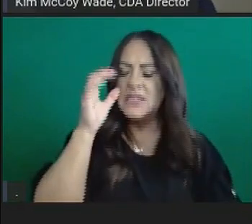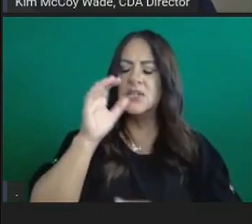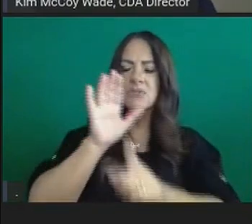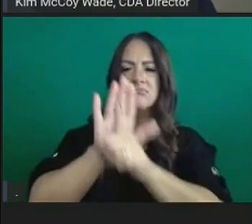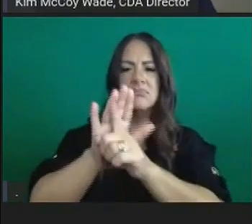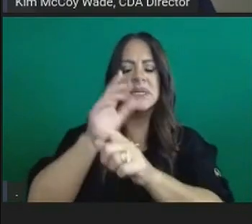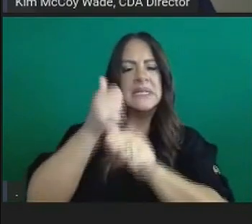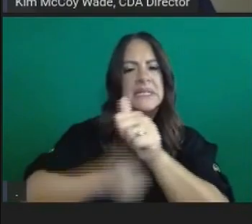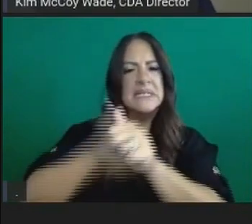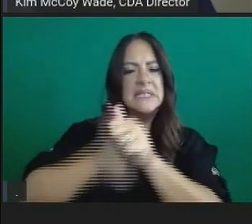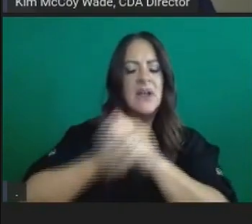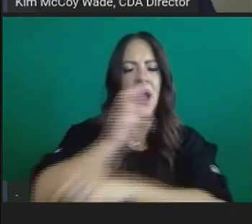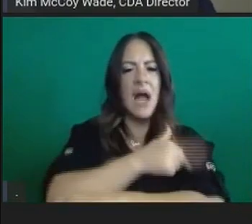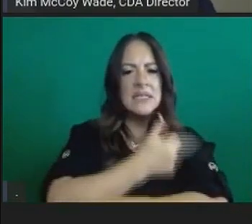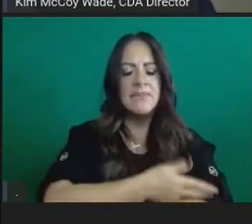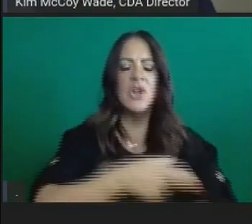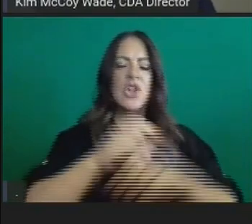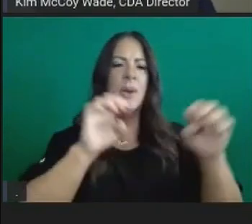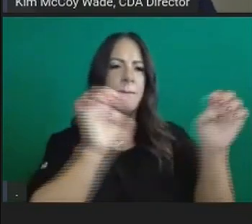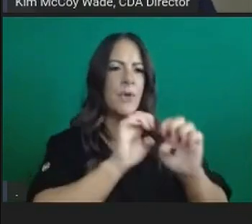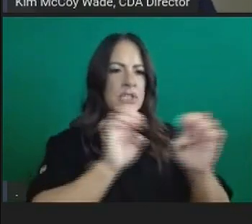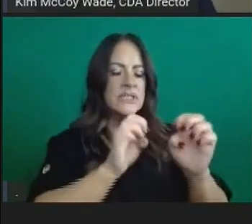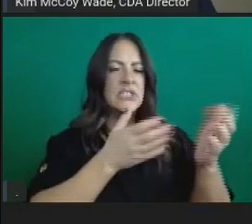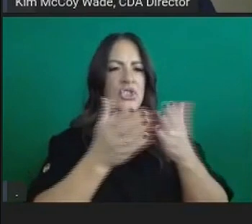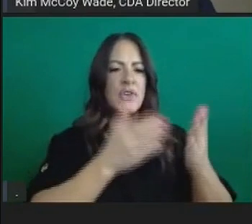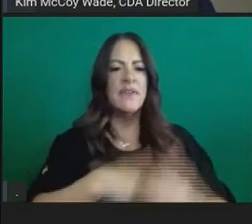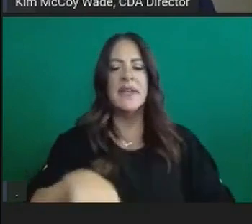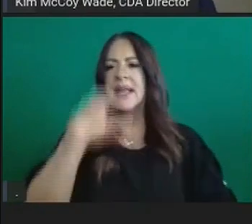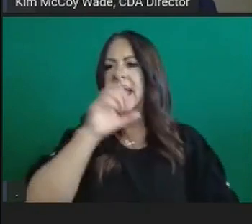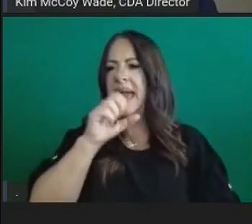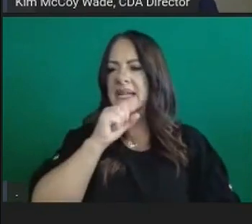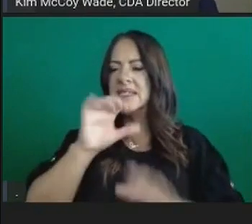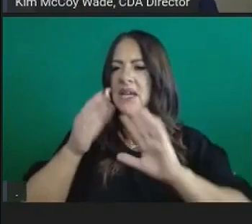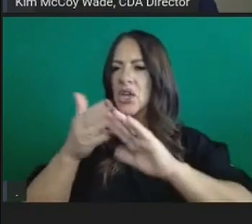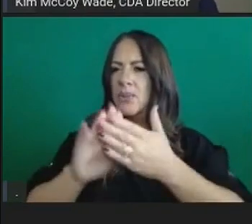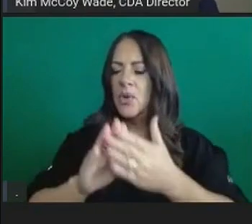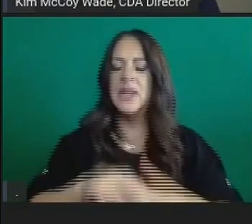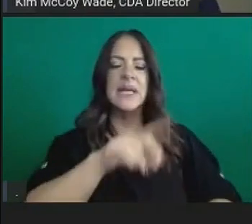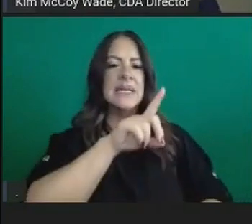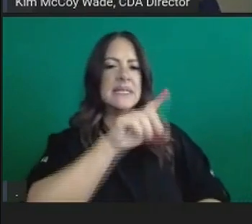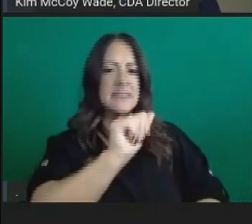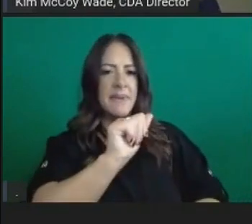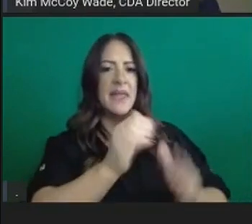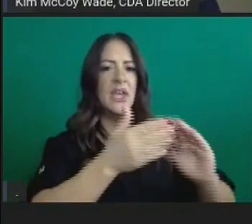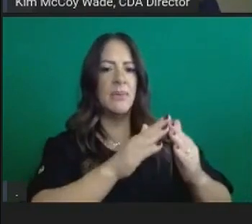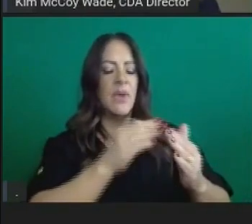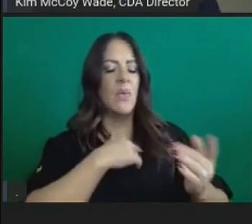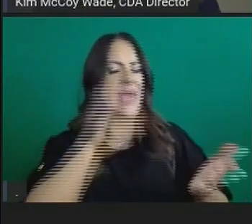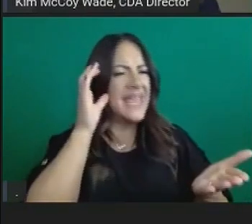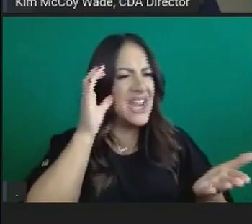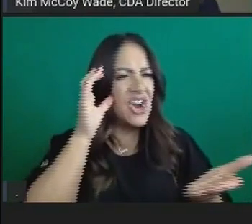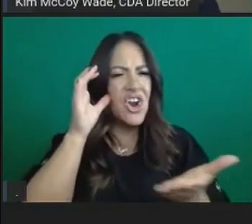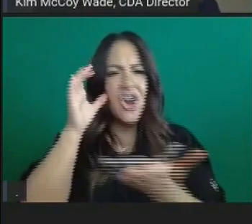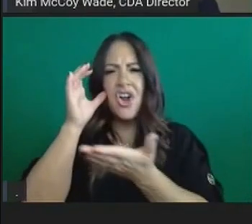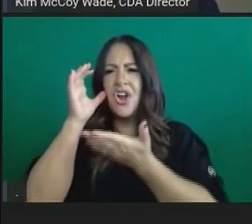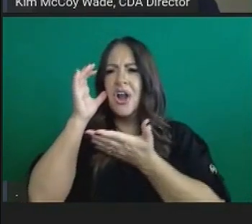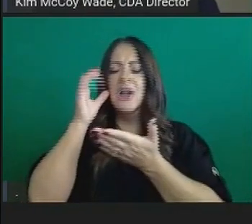PUBLIC HEALTH FOR THEIR GREAT LEADERSHIP AND PARTNERSHIP AND LISTENING TO HOSPITALS, TO HEALTH SYSTEMS, TO LOCAL HEALTH